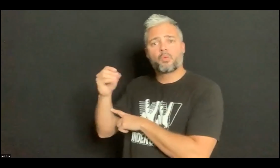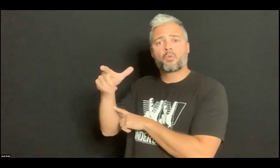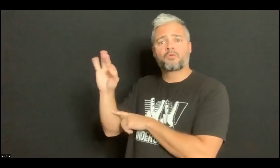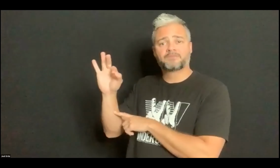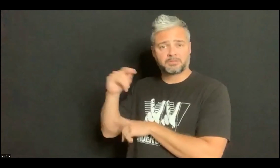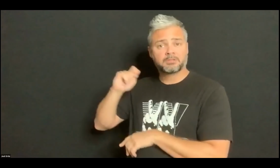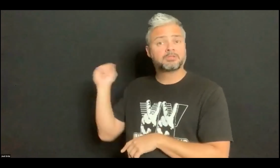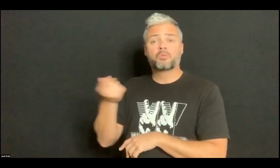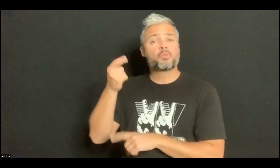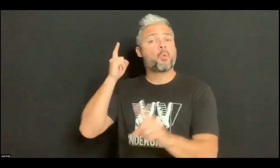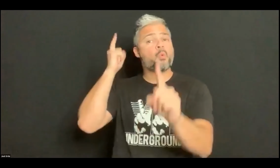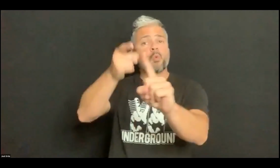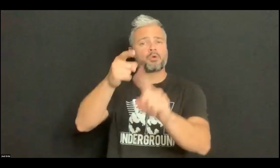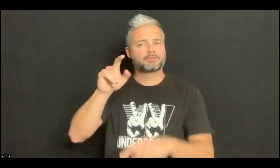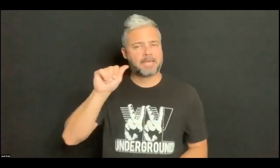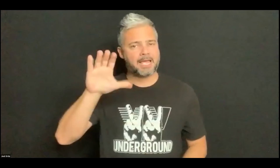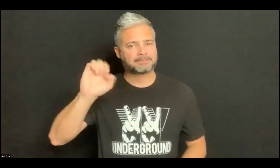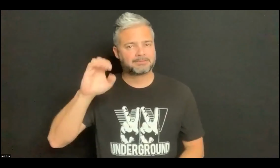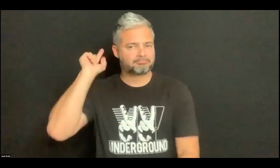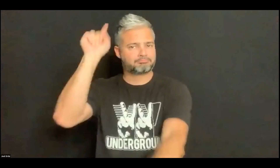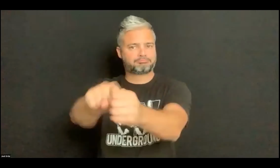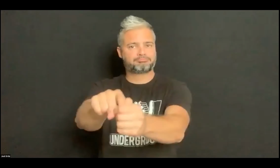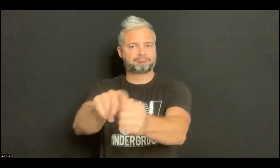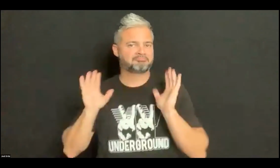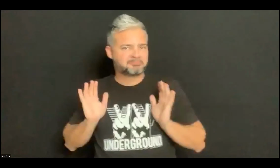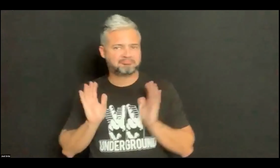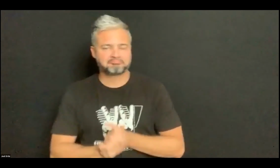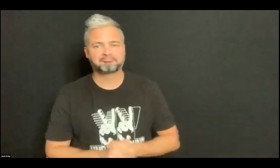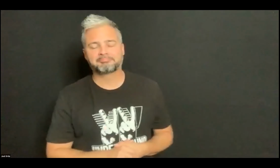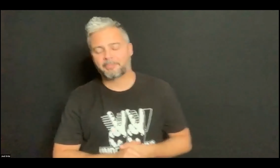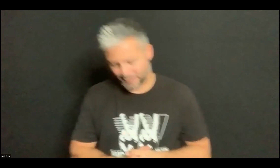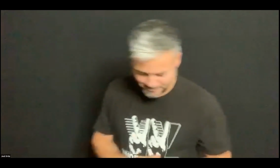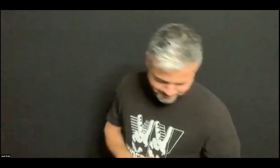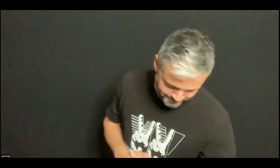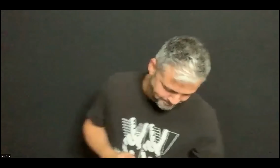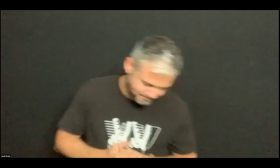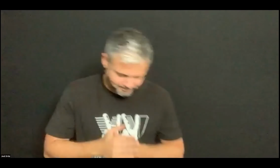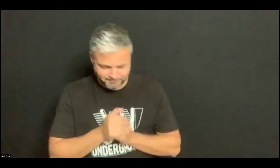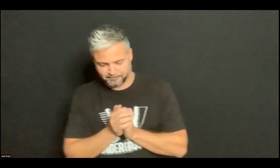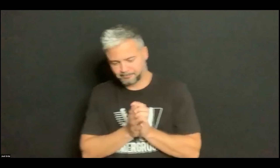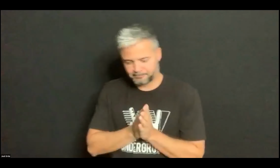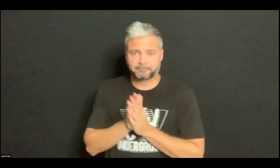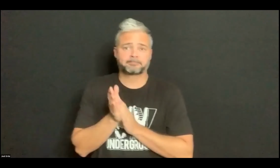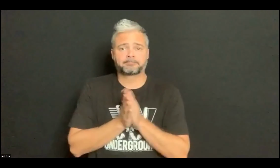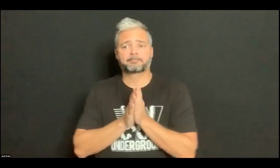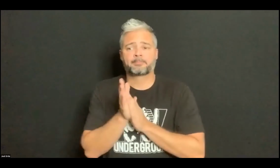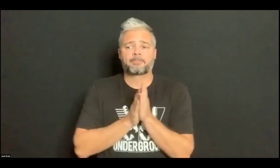The story's goal is to achieve a hole in one.